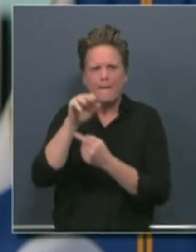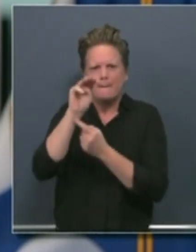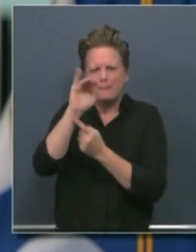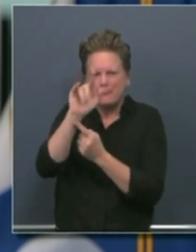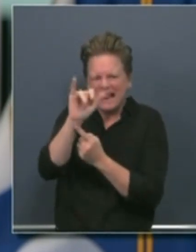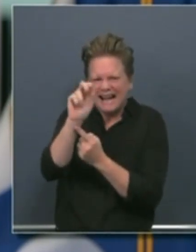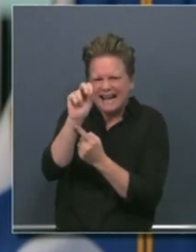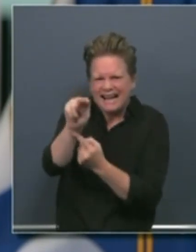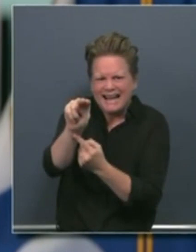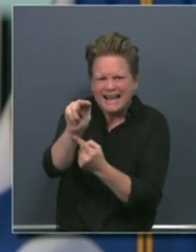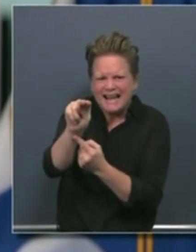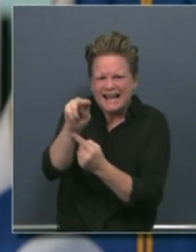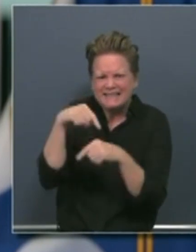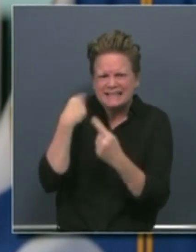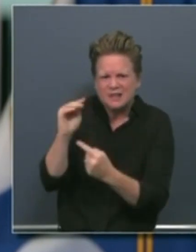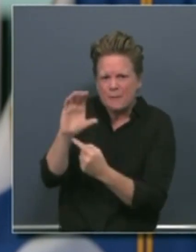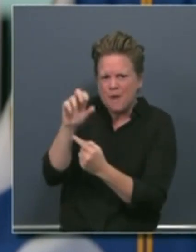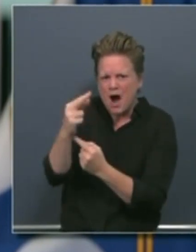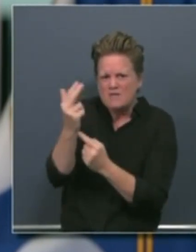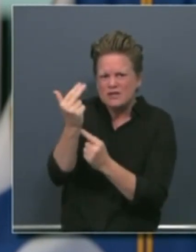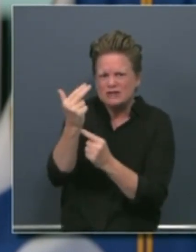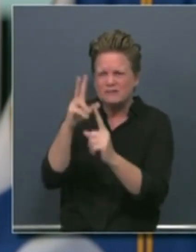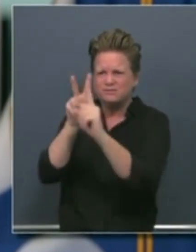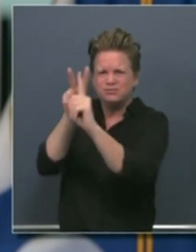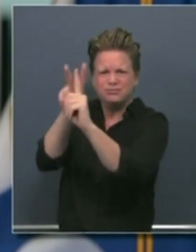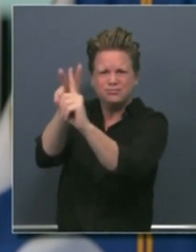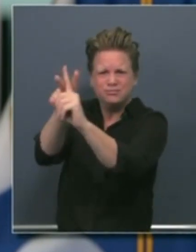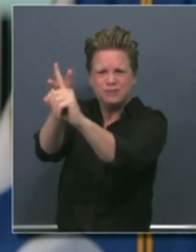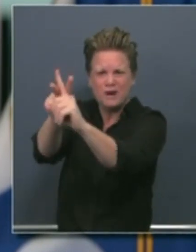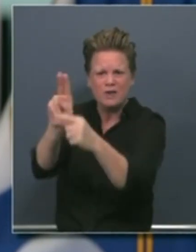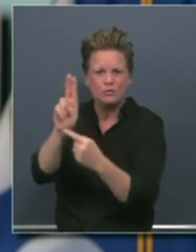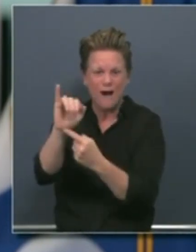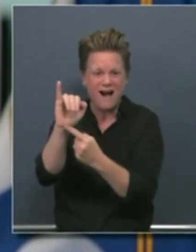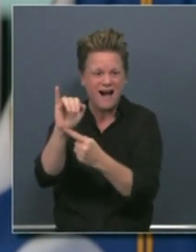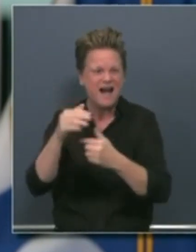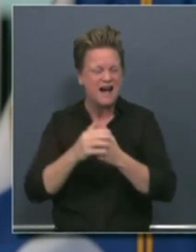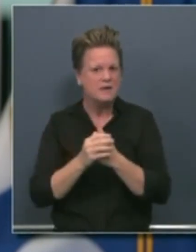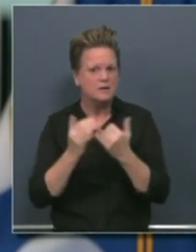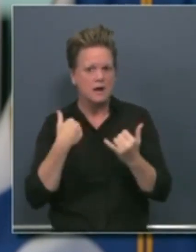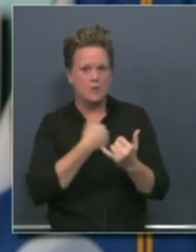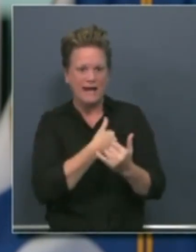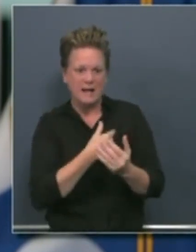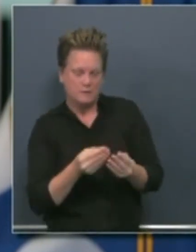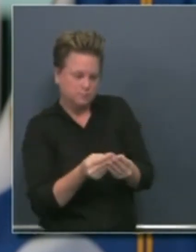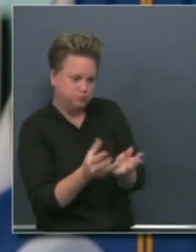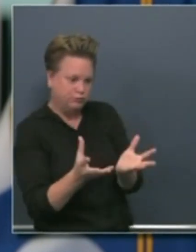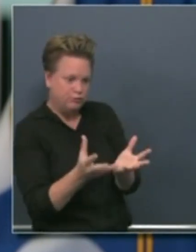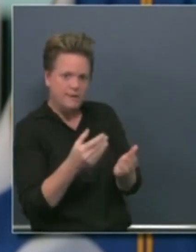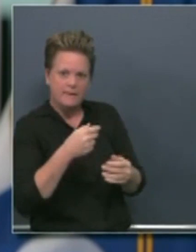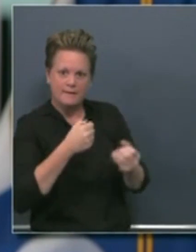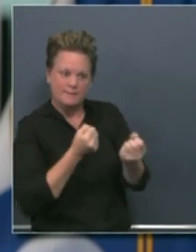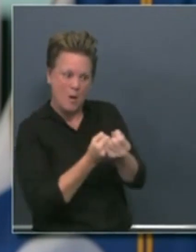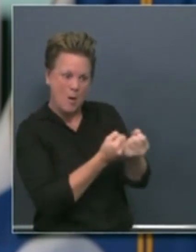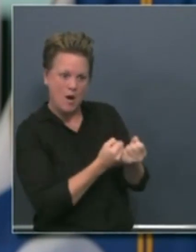UNEMPLOYMENT ASSISTANCE JUST SINCE MARCH 12TH, 4.5 MILLION.